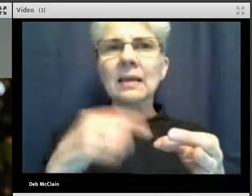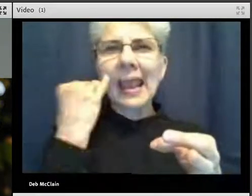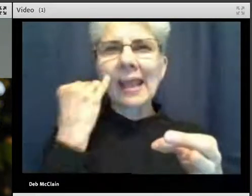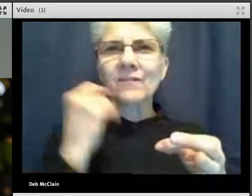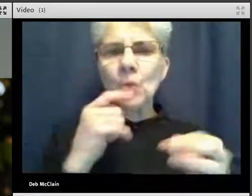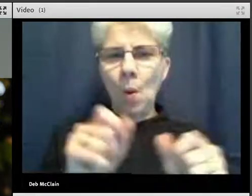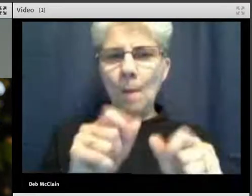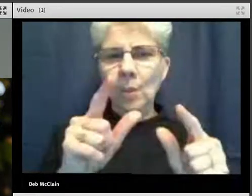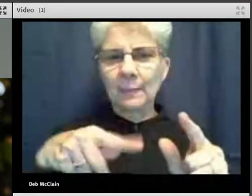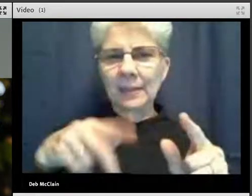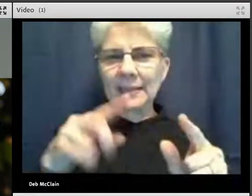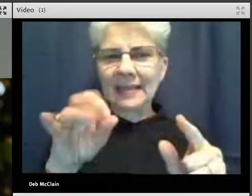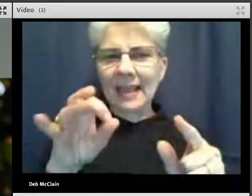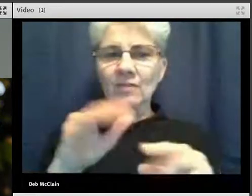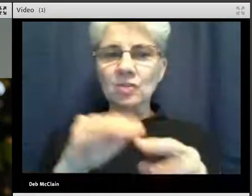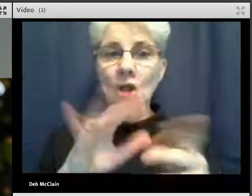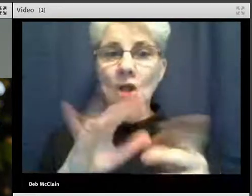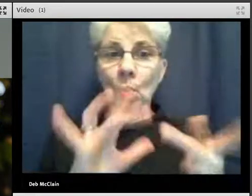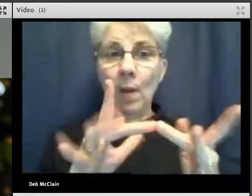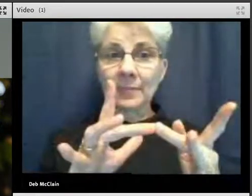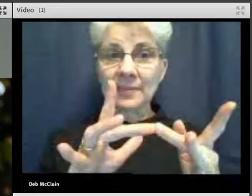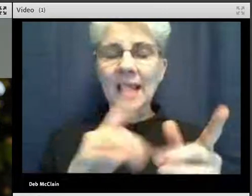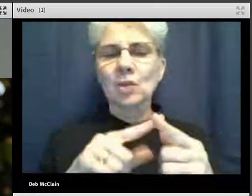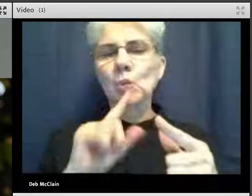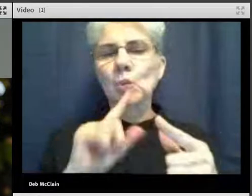If you are posting updates on your website,